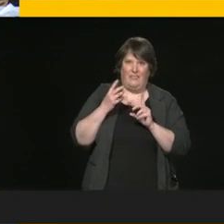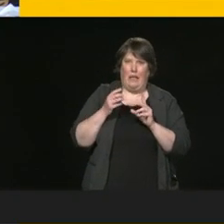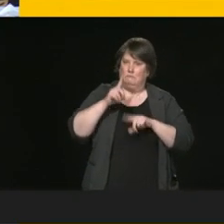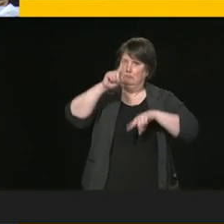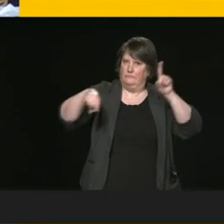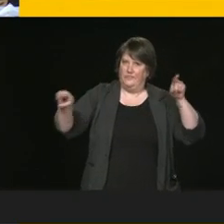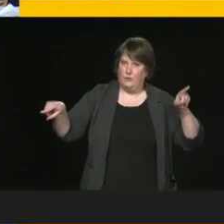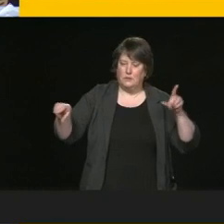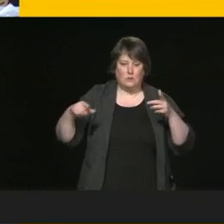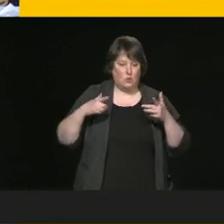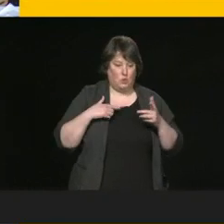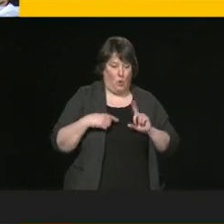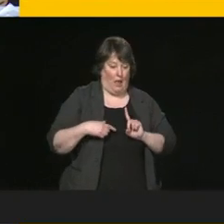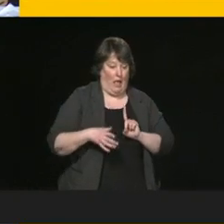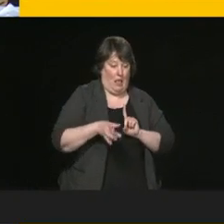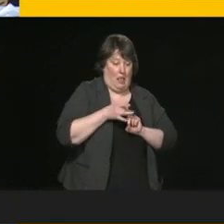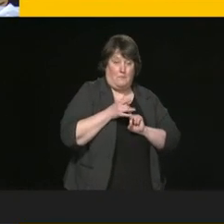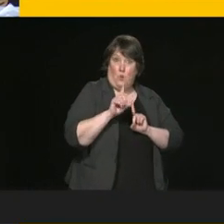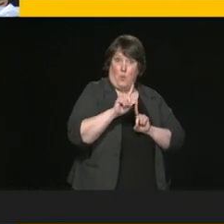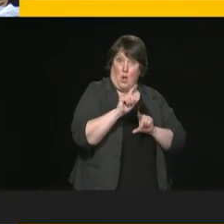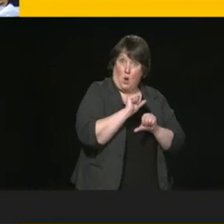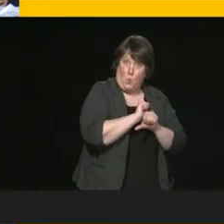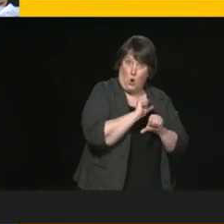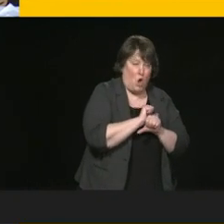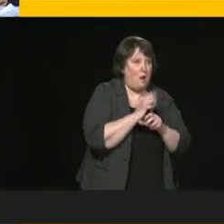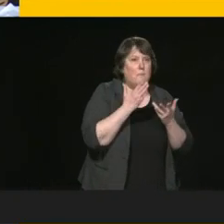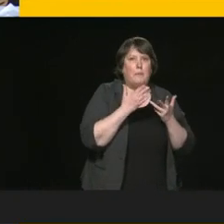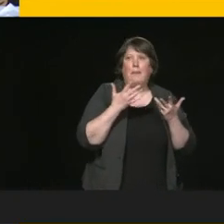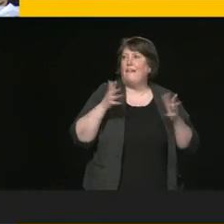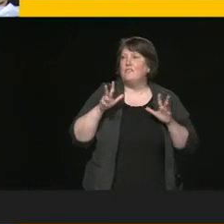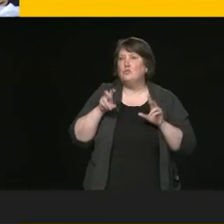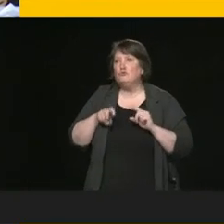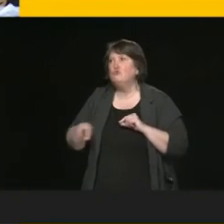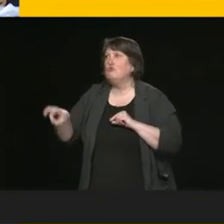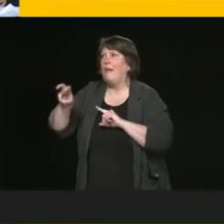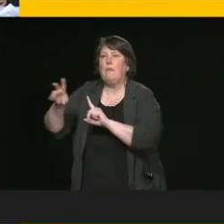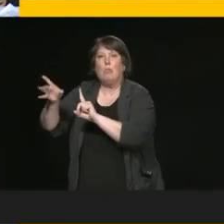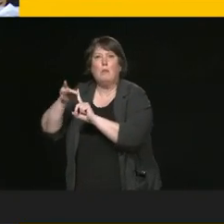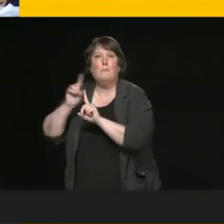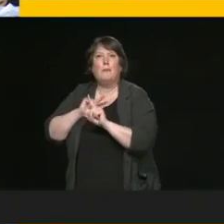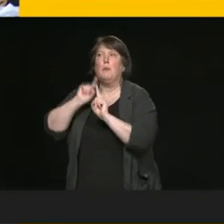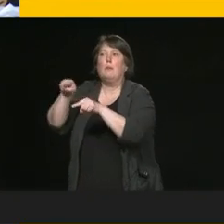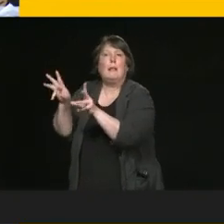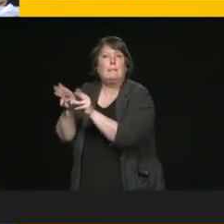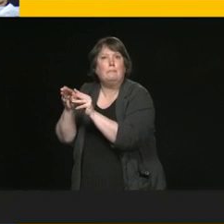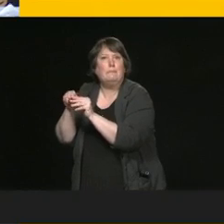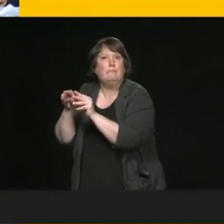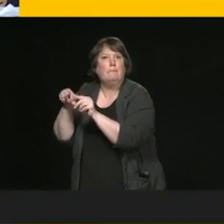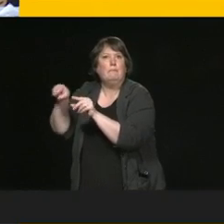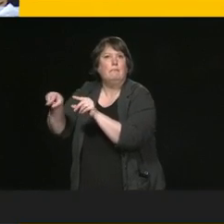A LOT OF OF THEM ARE ACTUALLY INFECTED NOT AT THE WORKPLACE --